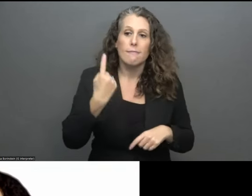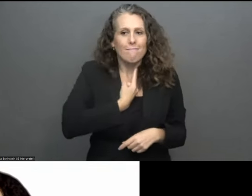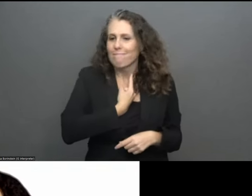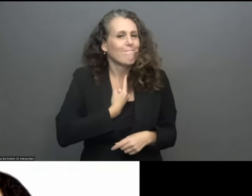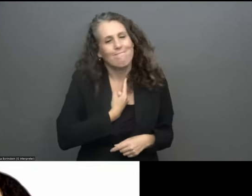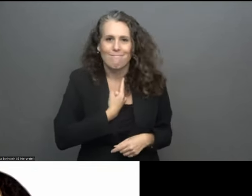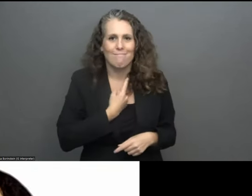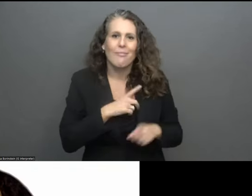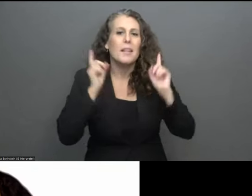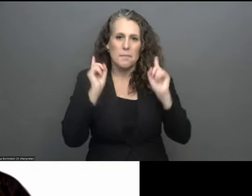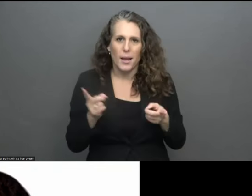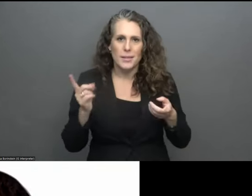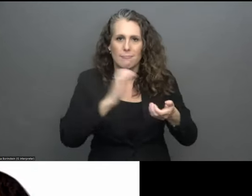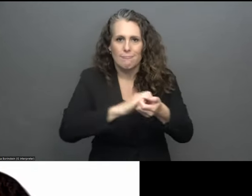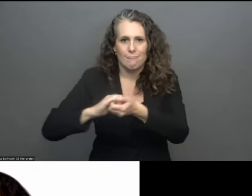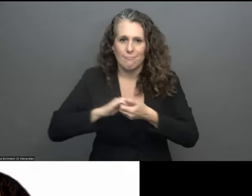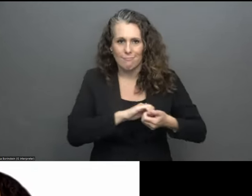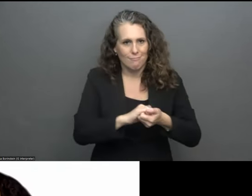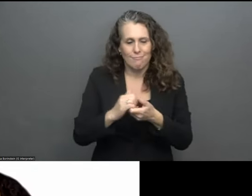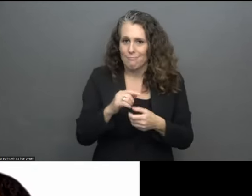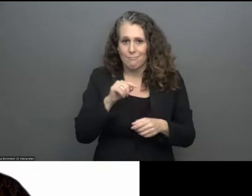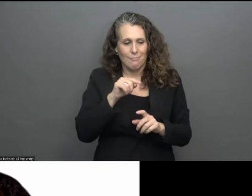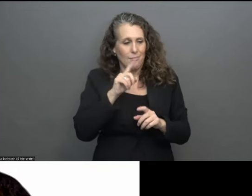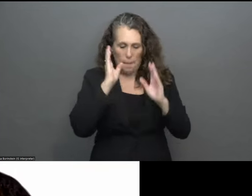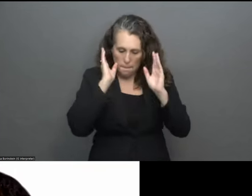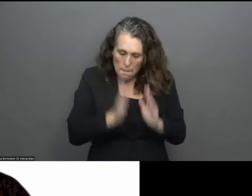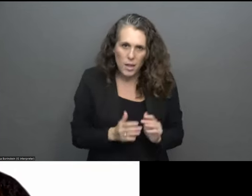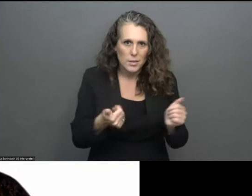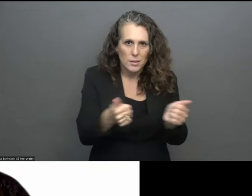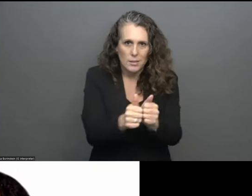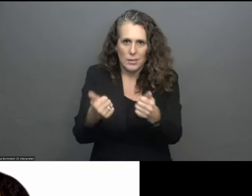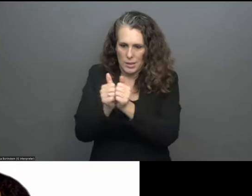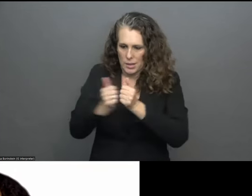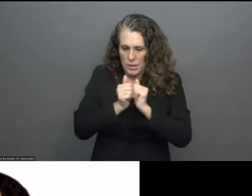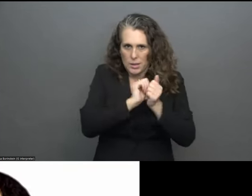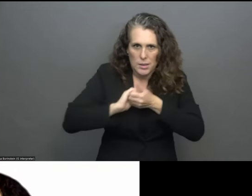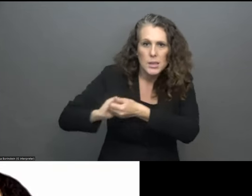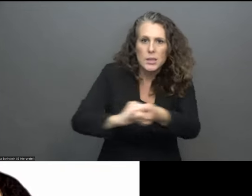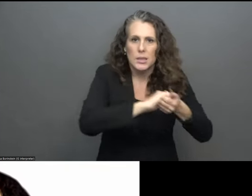next session that's honestly how I believe we can extend off the rent and our, our engagement.